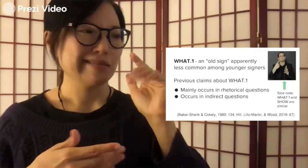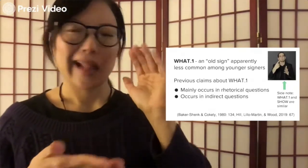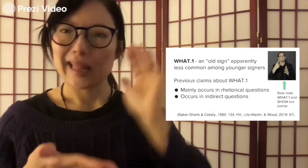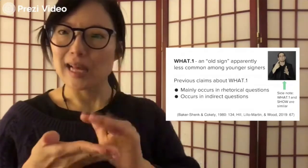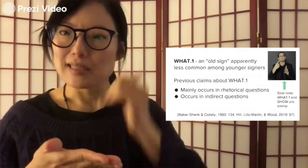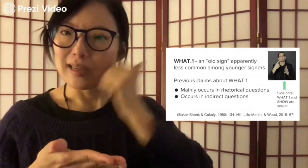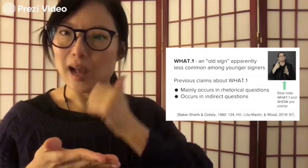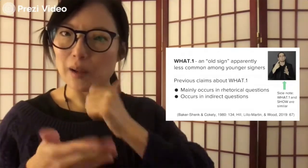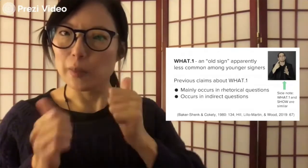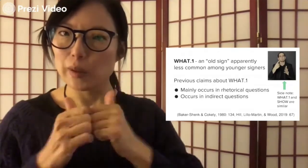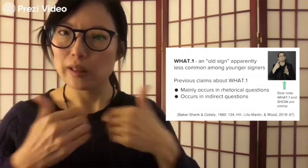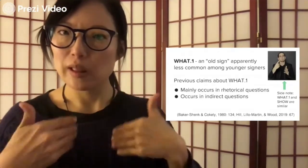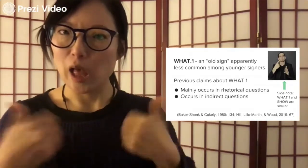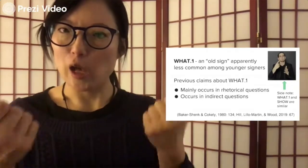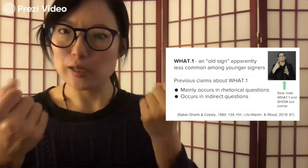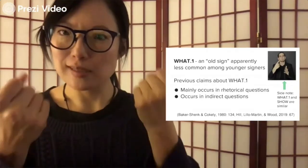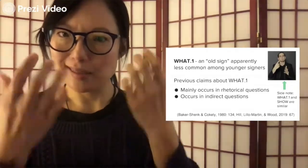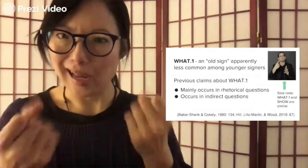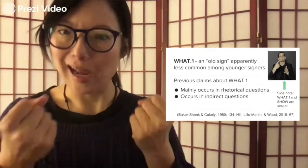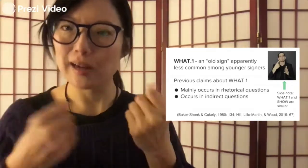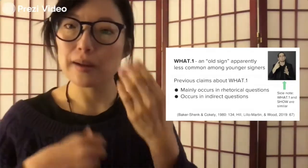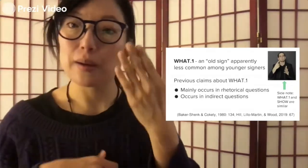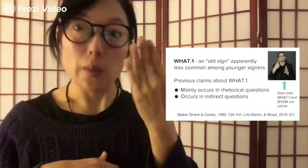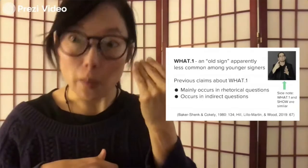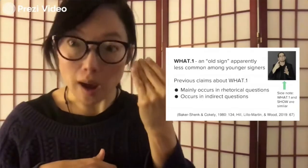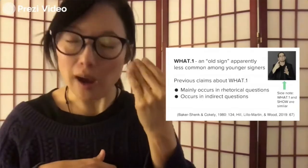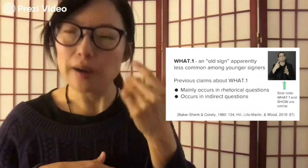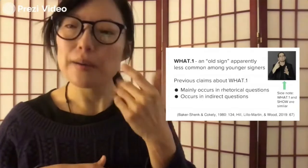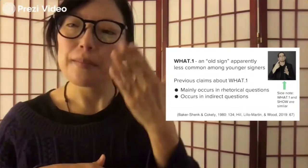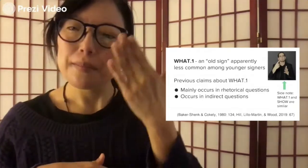It is apparently less common among younger signers, because